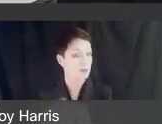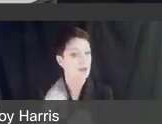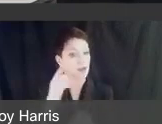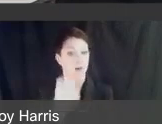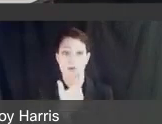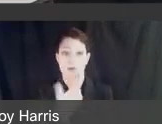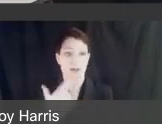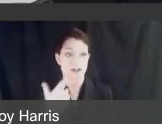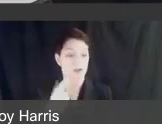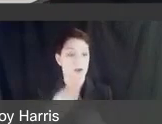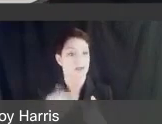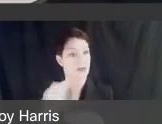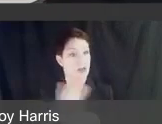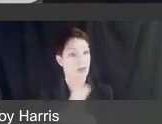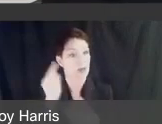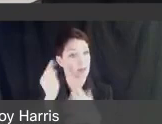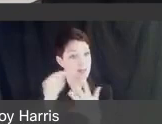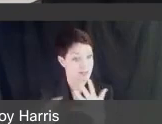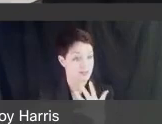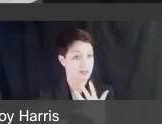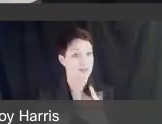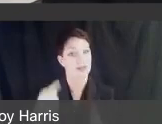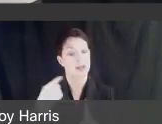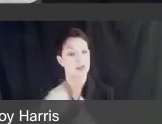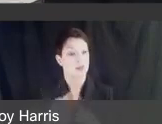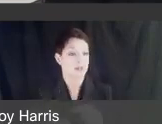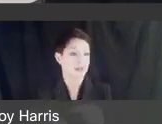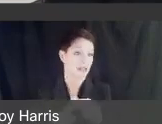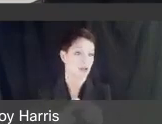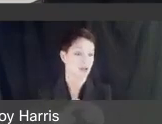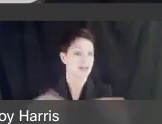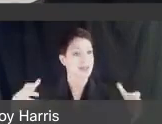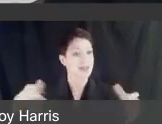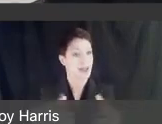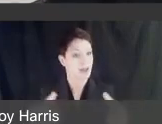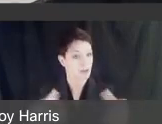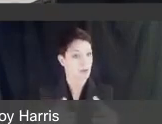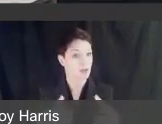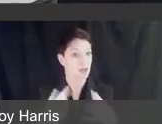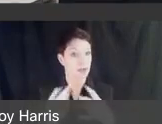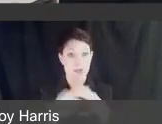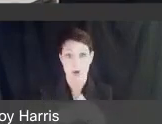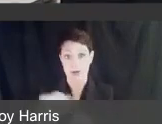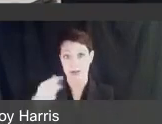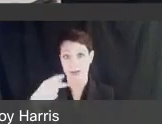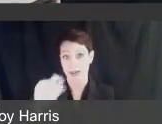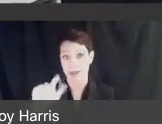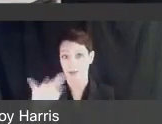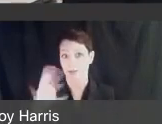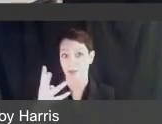businesses, as well as increasing gathering limits effective April the 4th. Montgomery County will